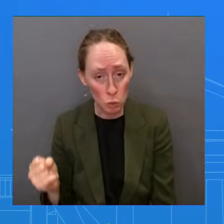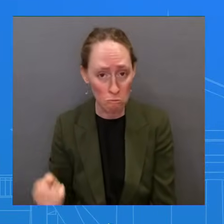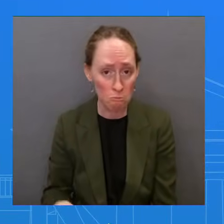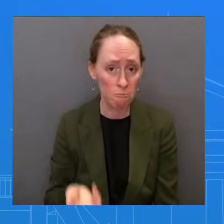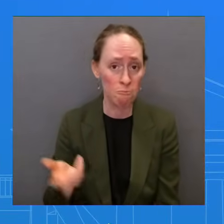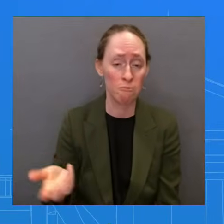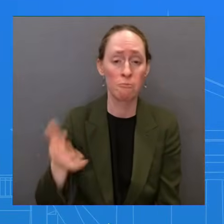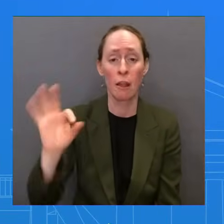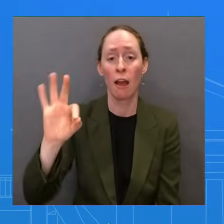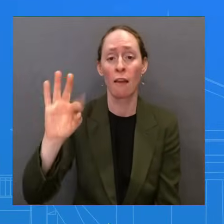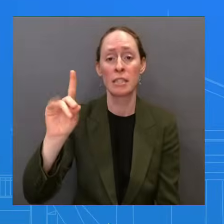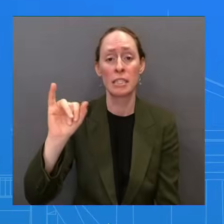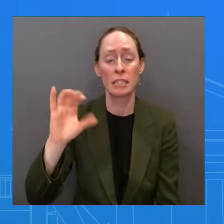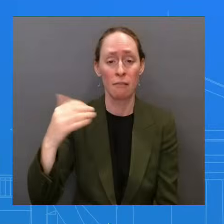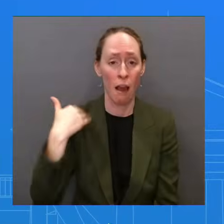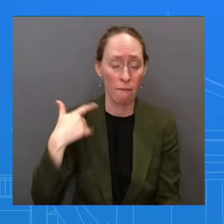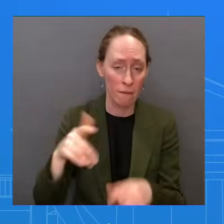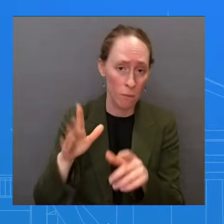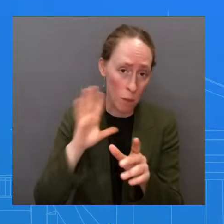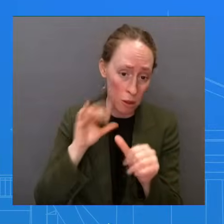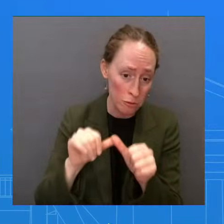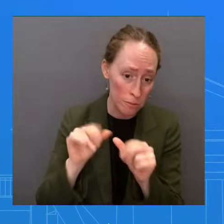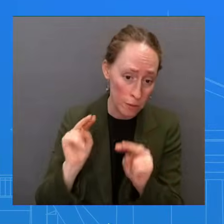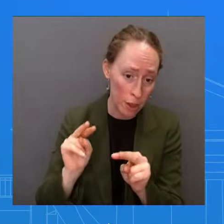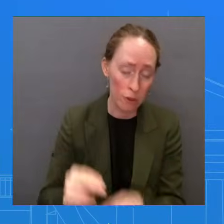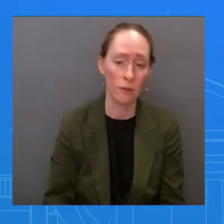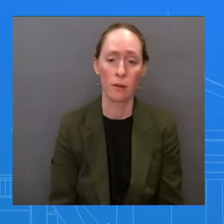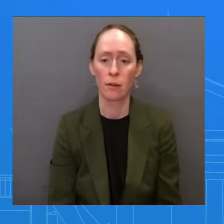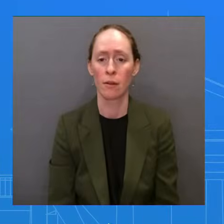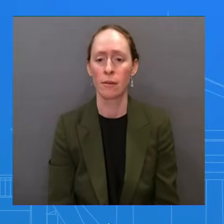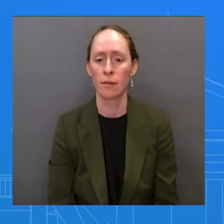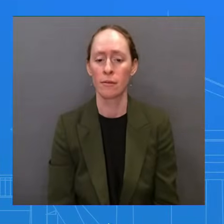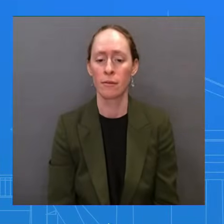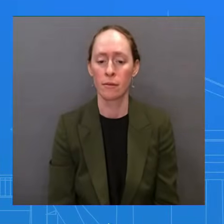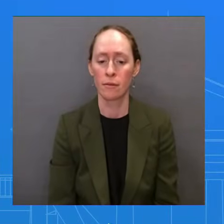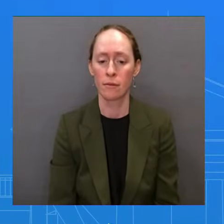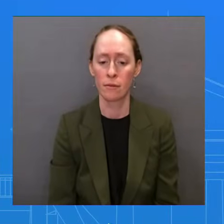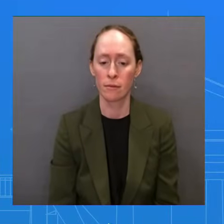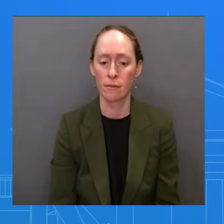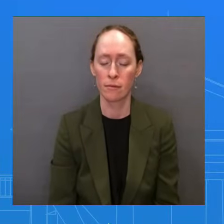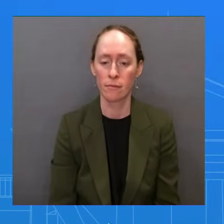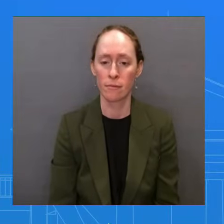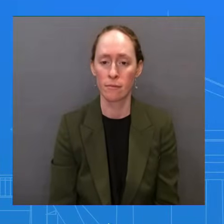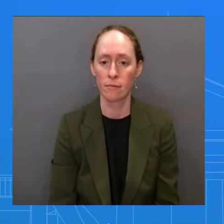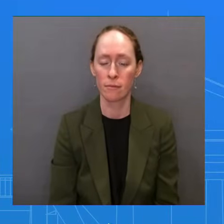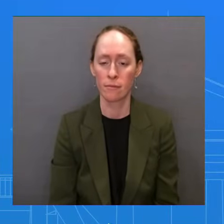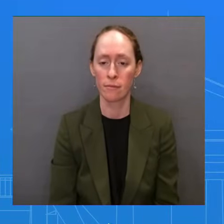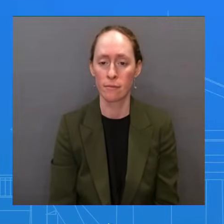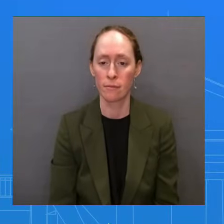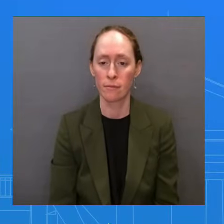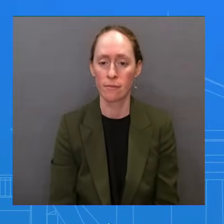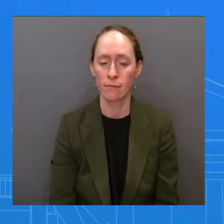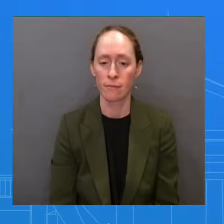The Press: Just -- just very quickly on the -- this -- what happened over Sunday night when this auction kind of came to a head.